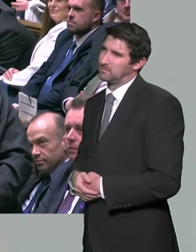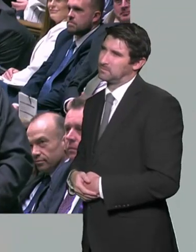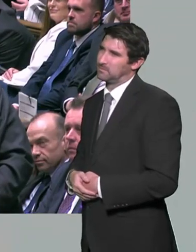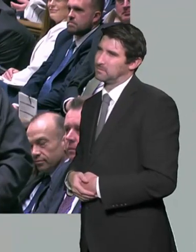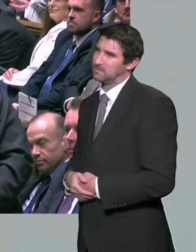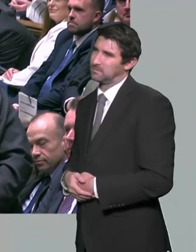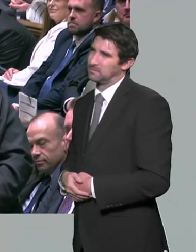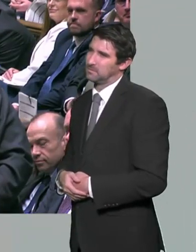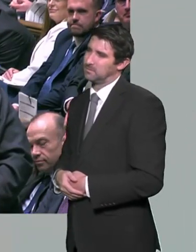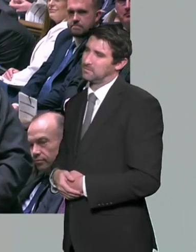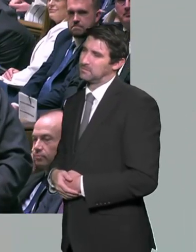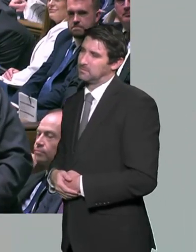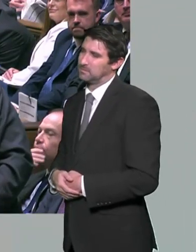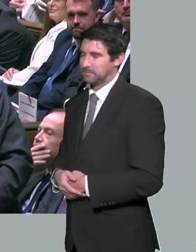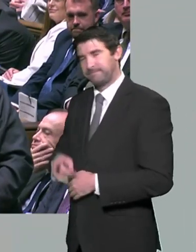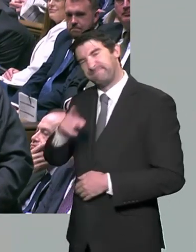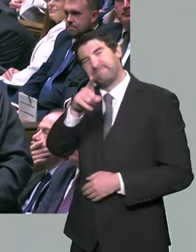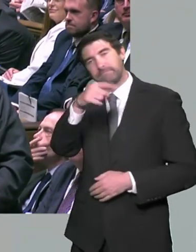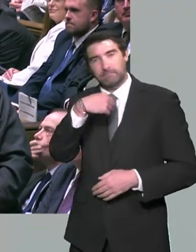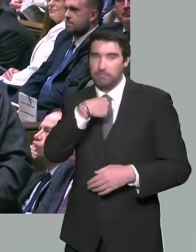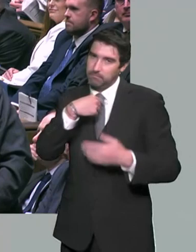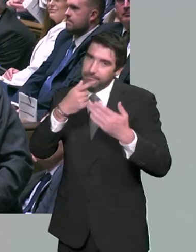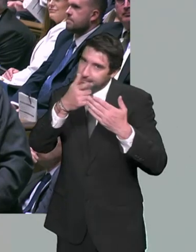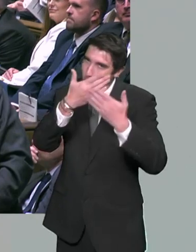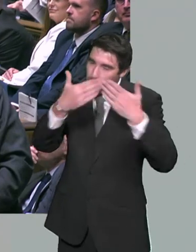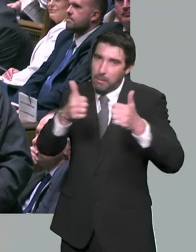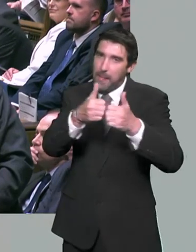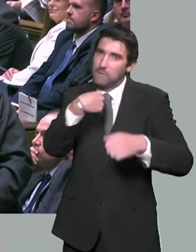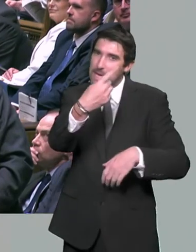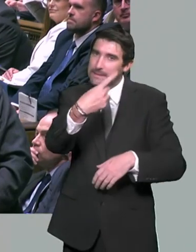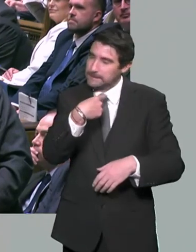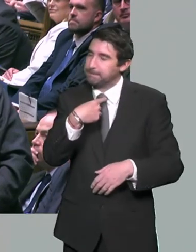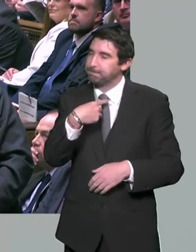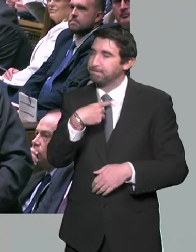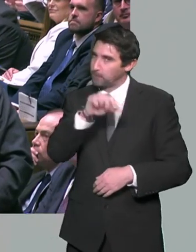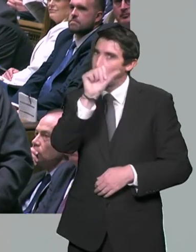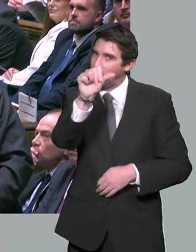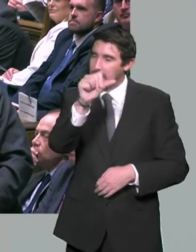Friend certainly speaks for many in this House in wanting faster decisions on planning and